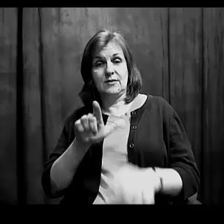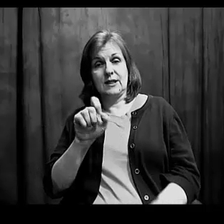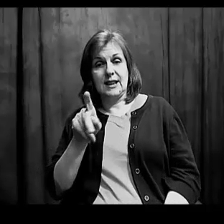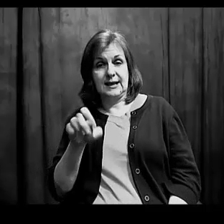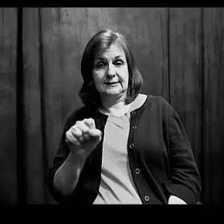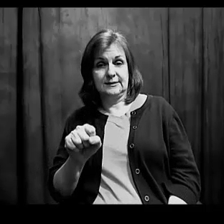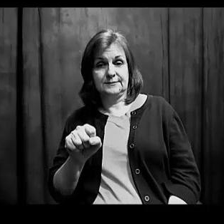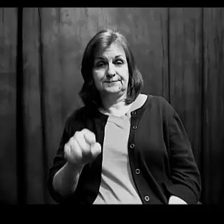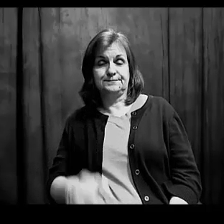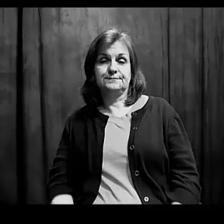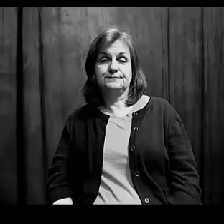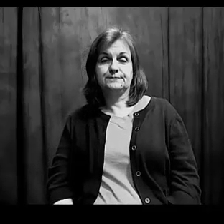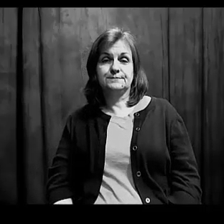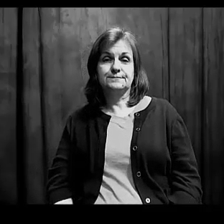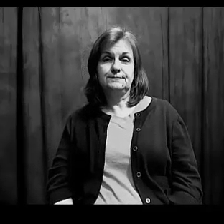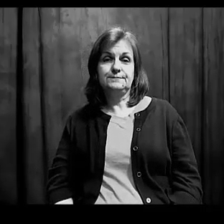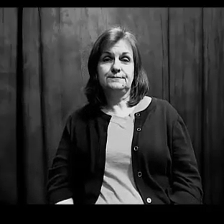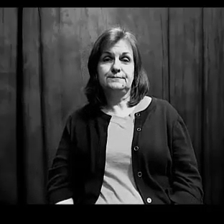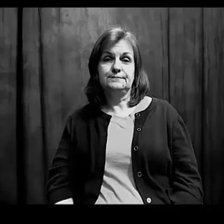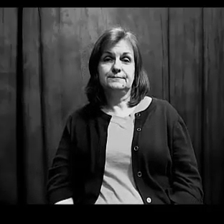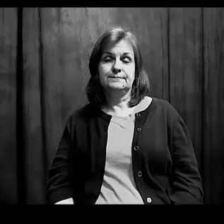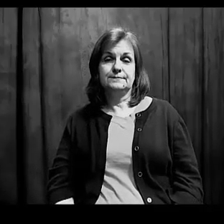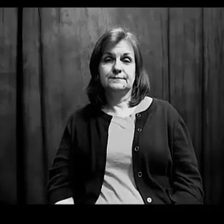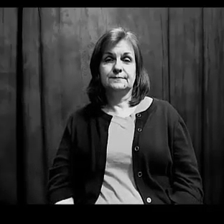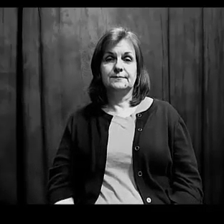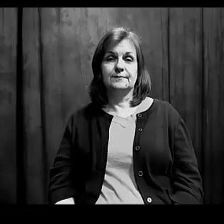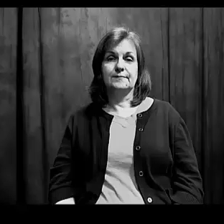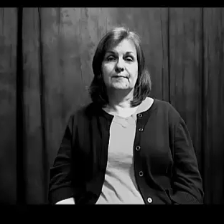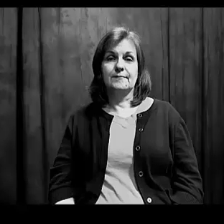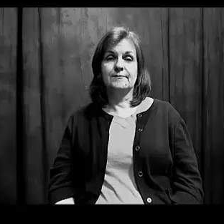in our Great Lakes systems